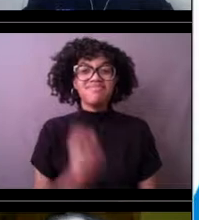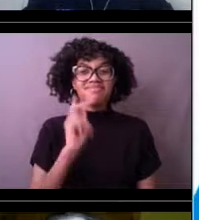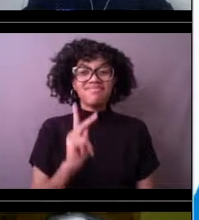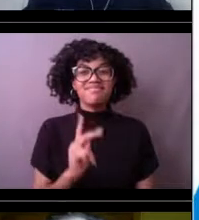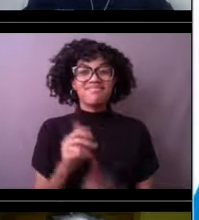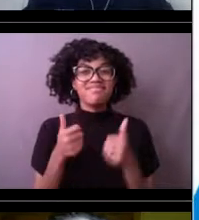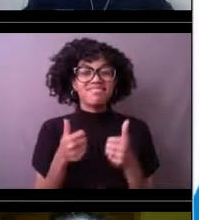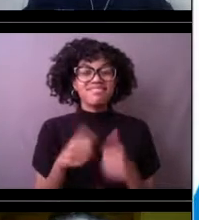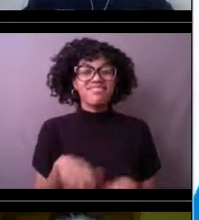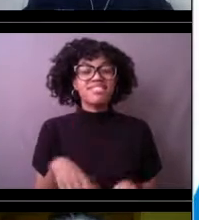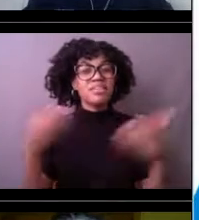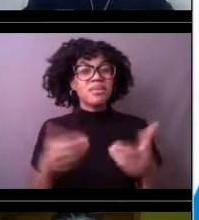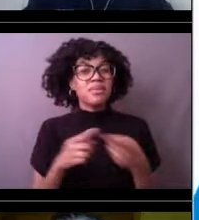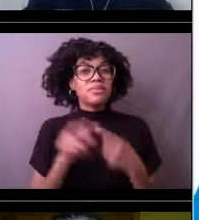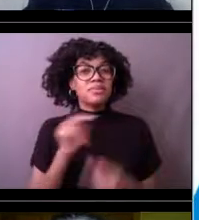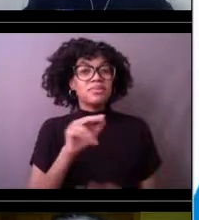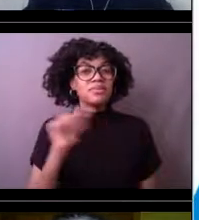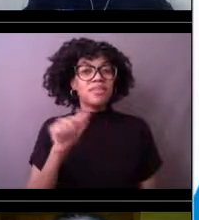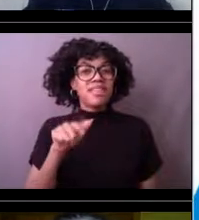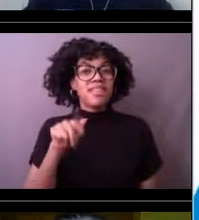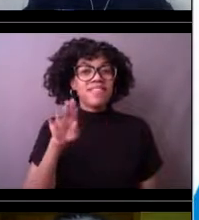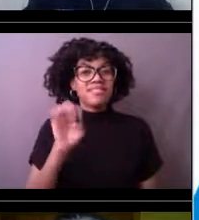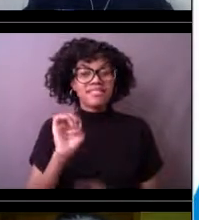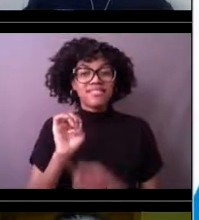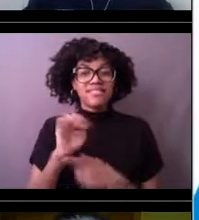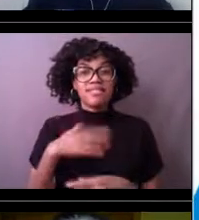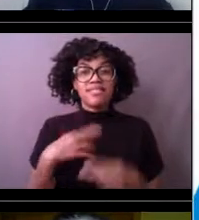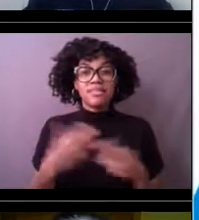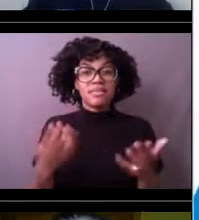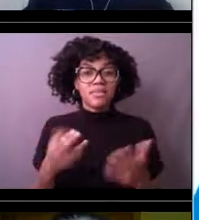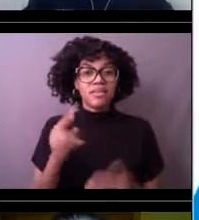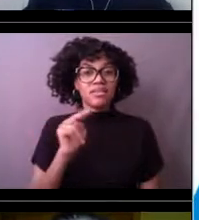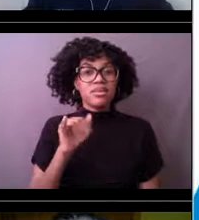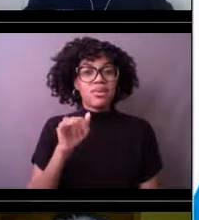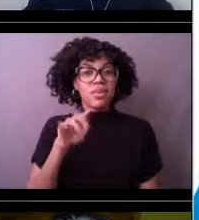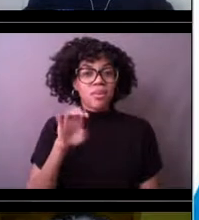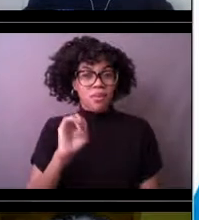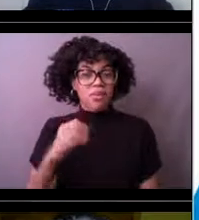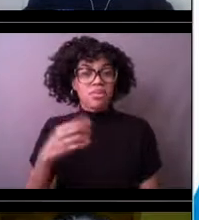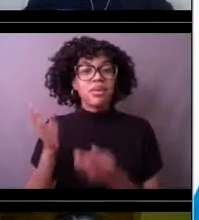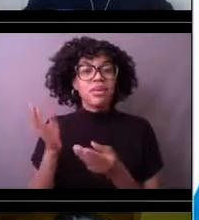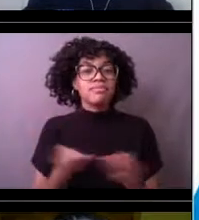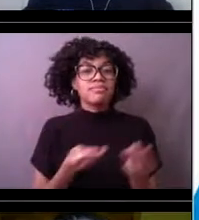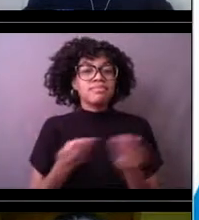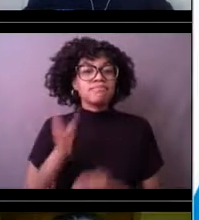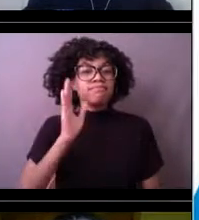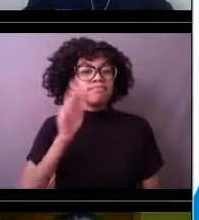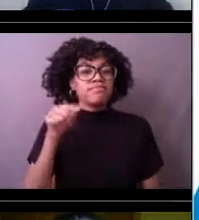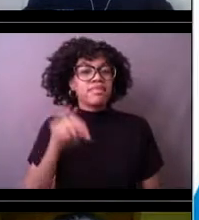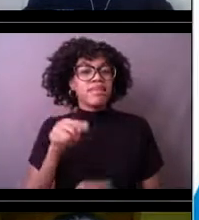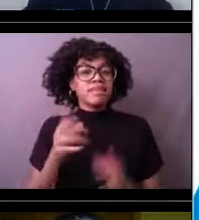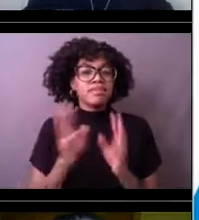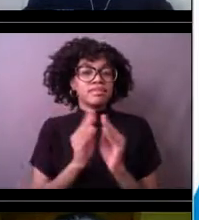Welcome to NOAA Live. My name is Nicole Bartlett and I'm going to be moderating today's webinar. This series is sponsored